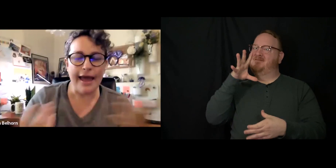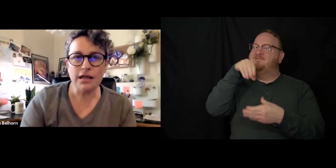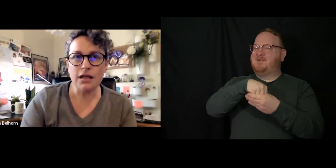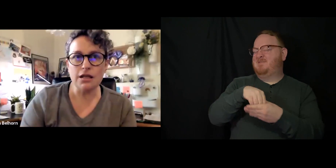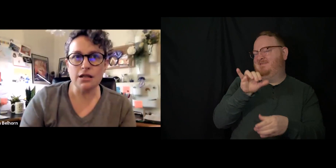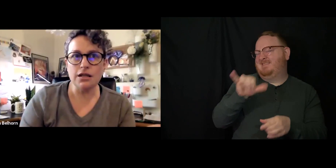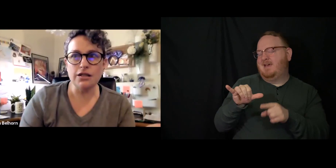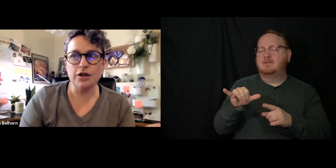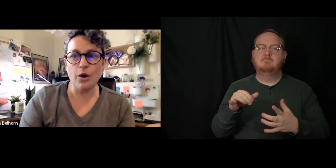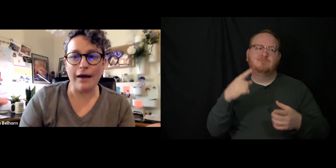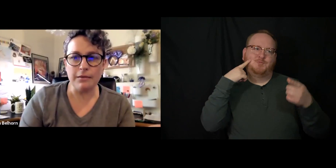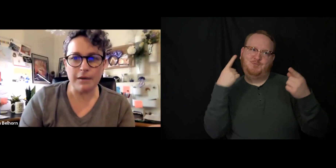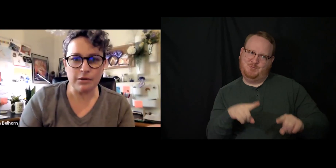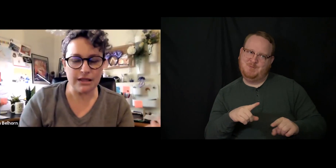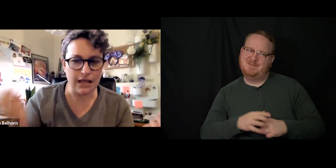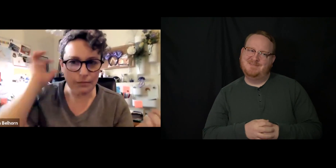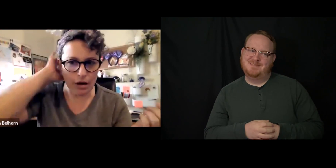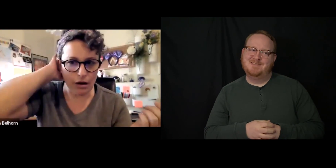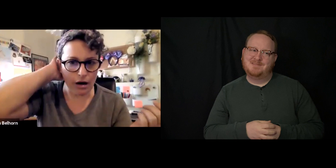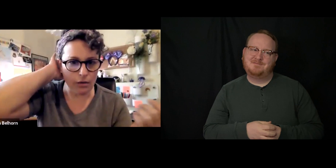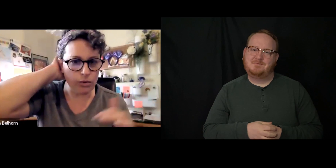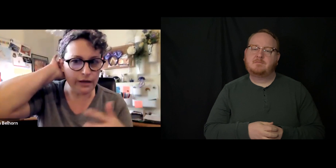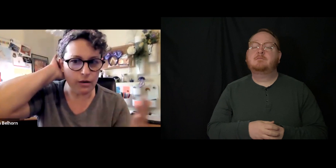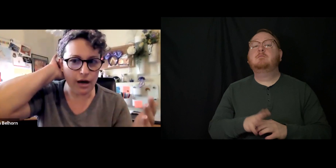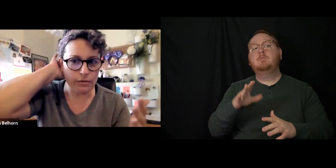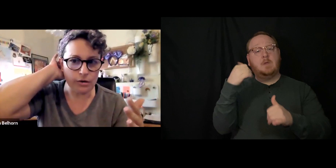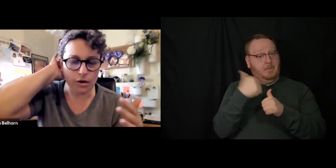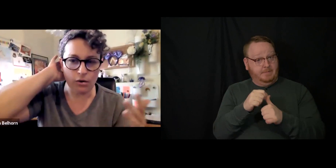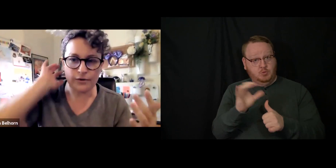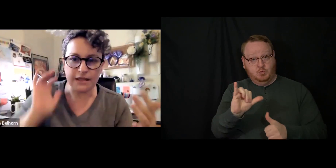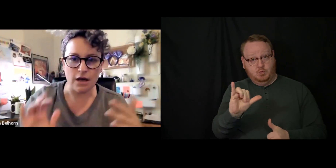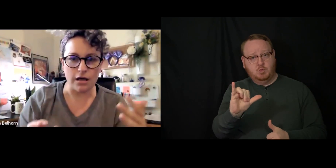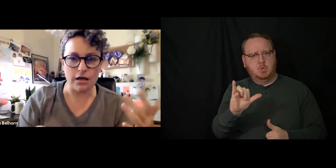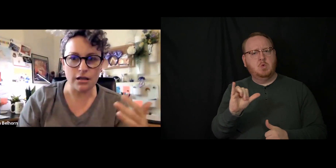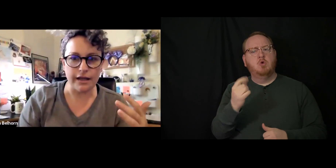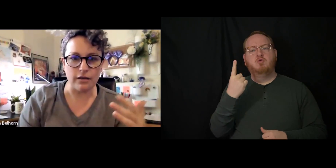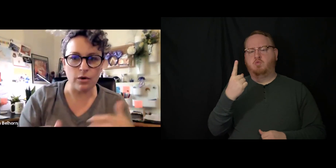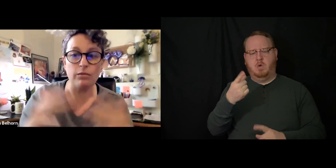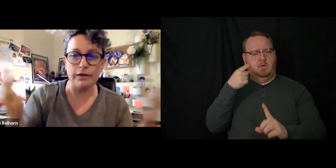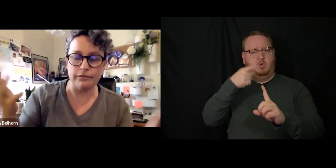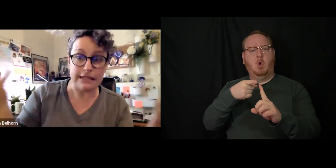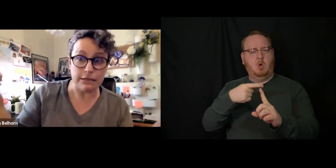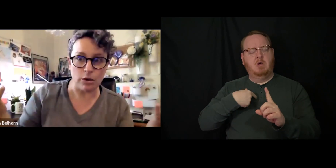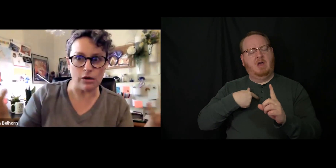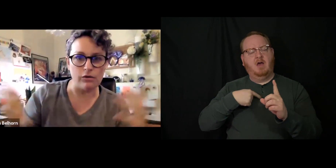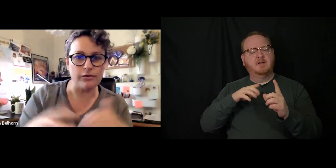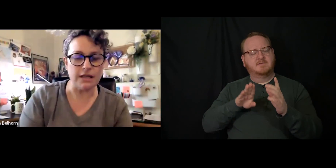Tabby Belhorn: And you know I remember one time we I wrote a goal for my daughter like well the team wrote a goal for my